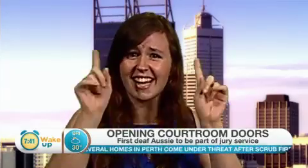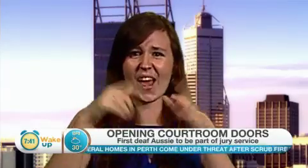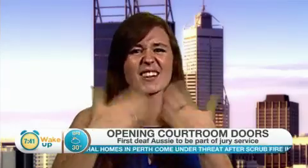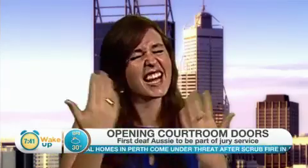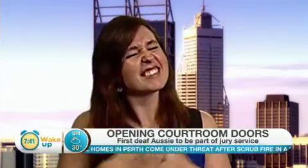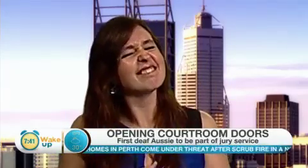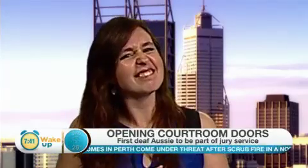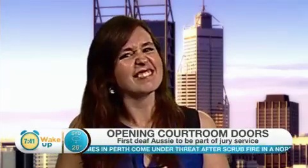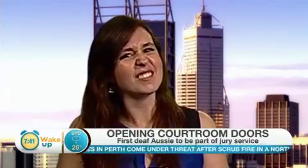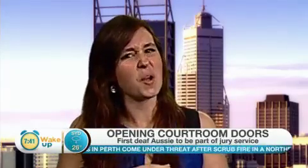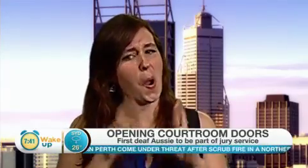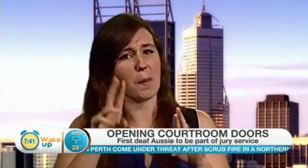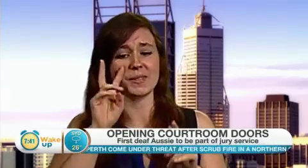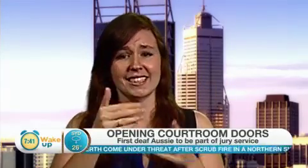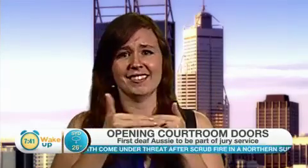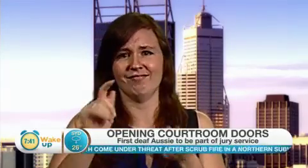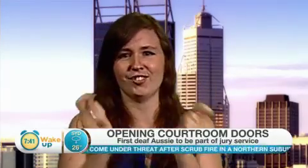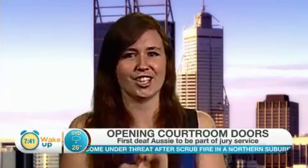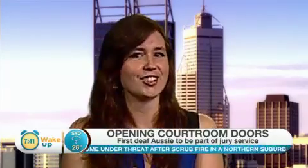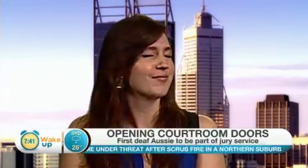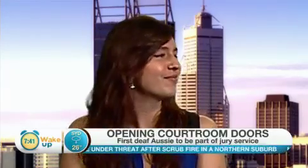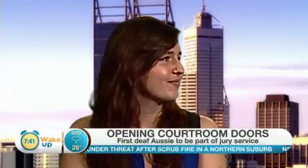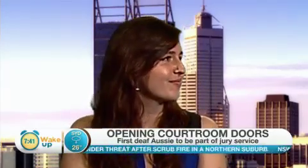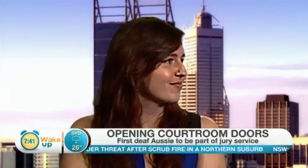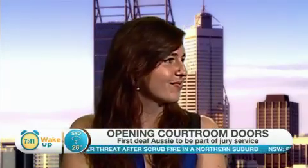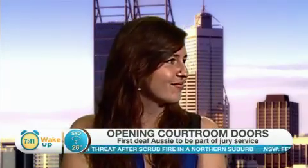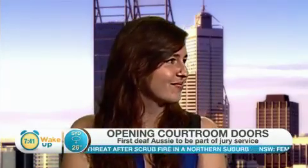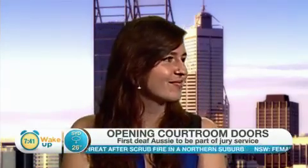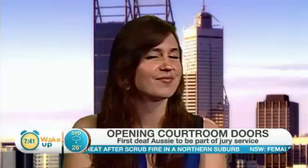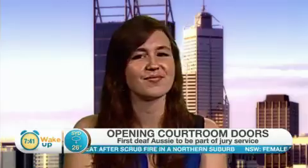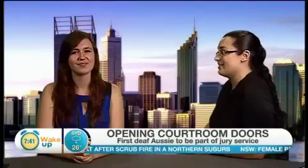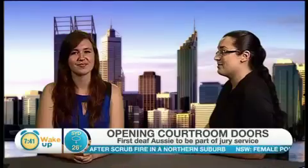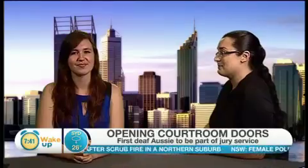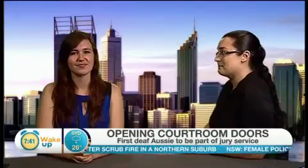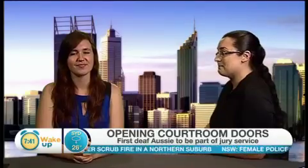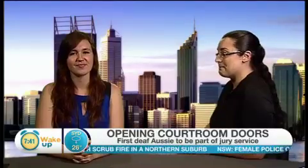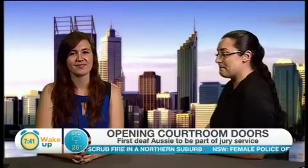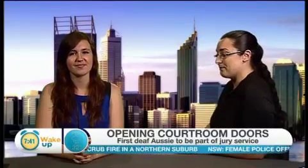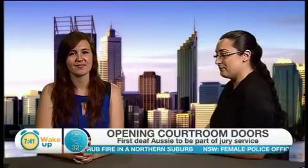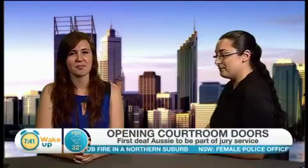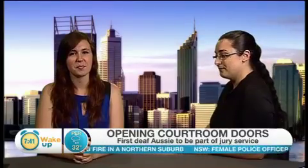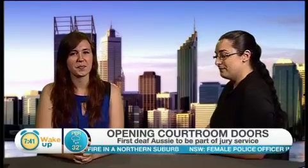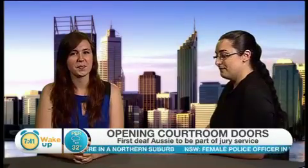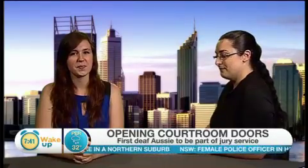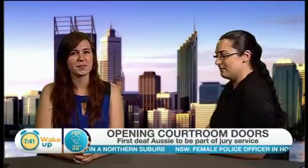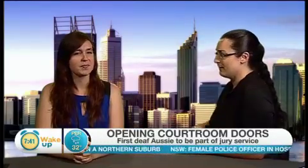hard for the last five generations and we still have these barriers today. So hopefully things will start to change. You mentioned of